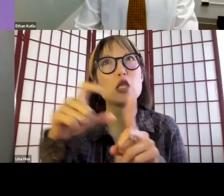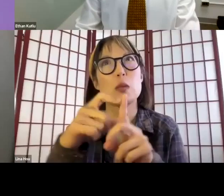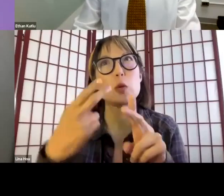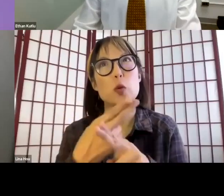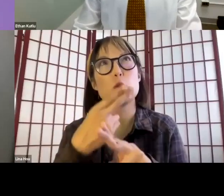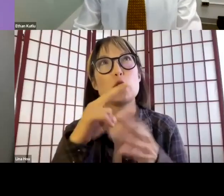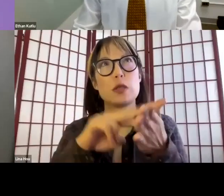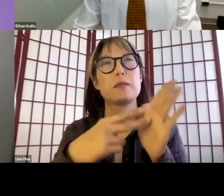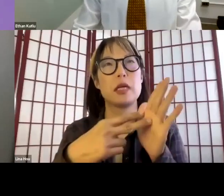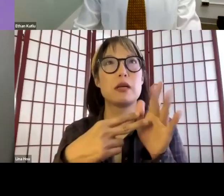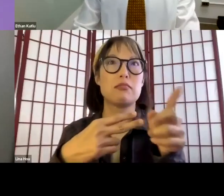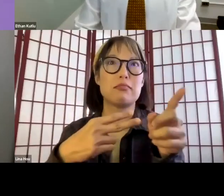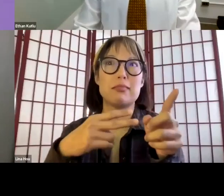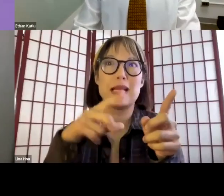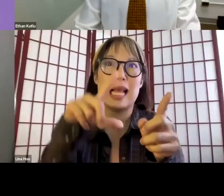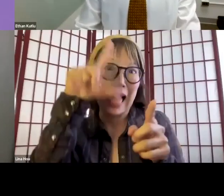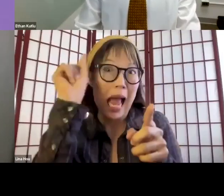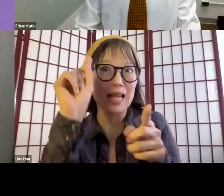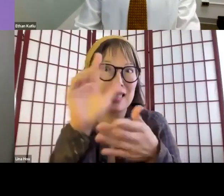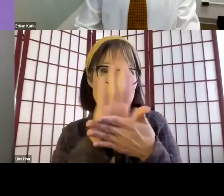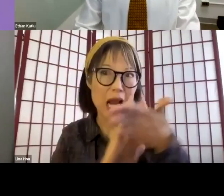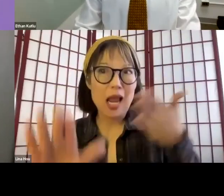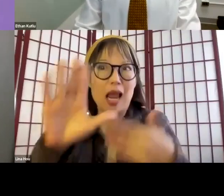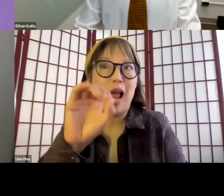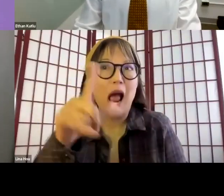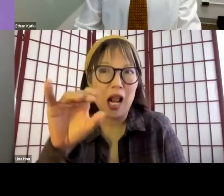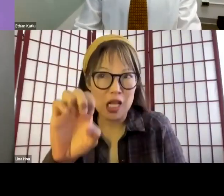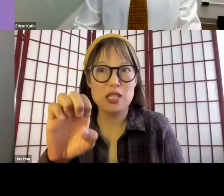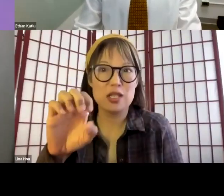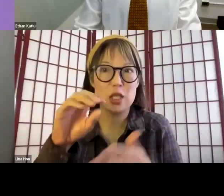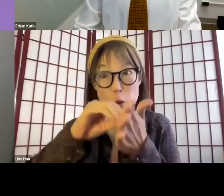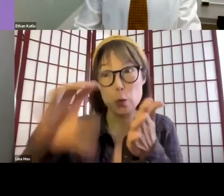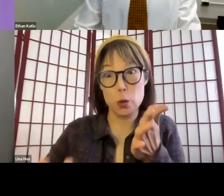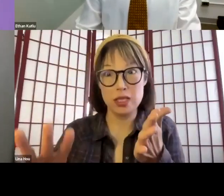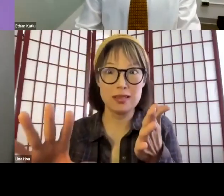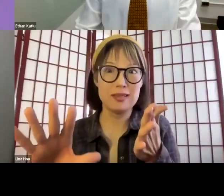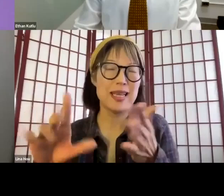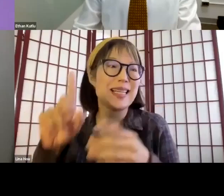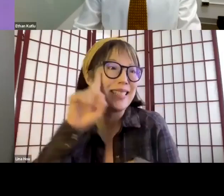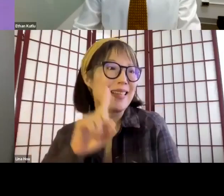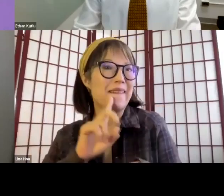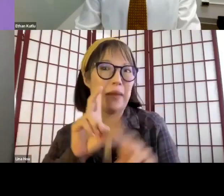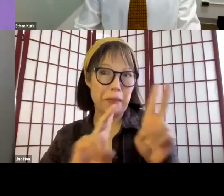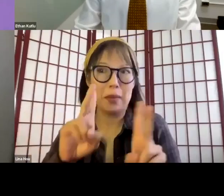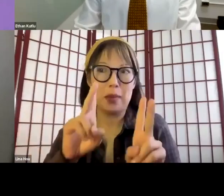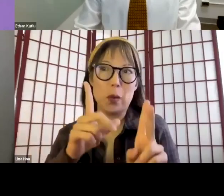I've heard the term used to mean Gallaudet College students specifically,